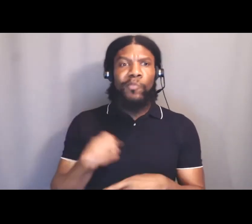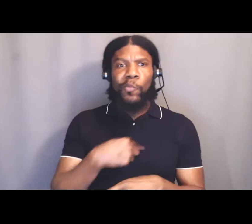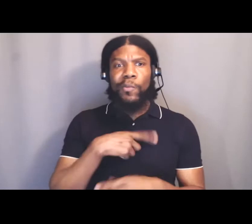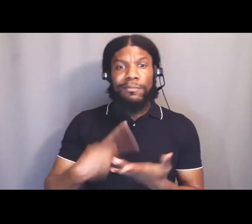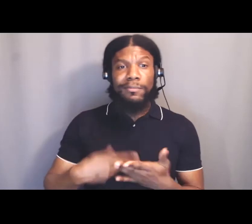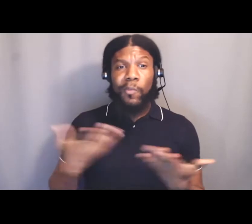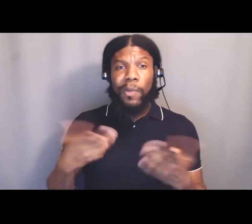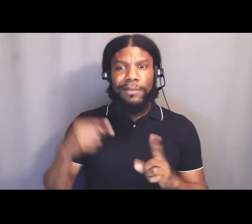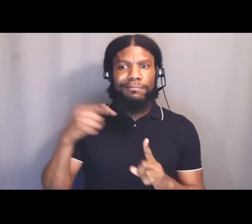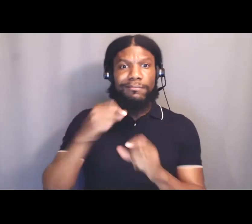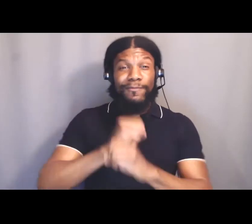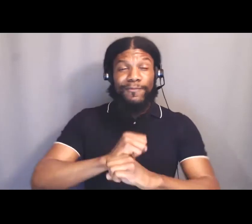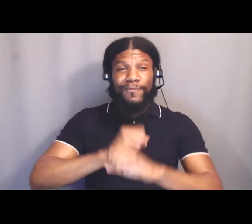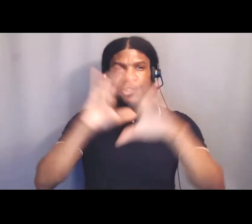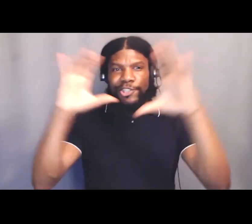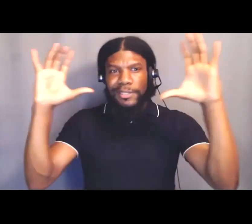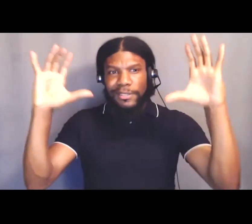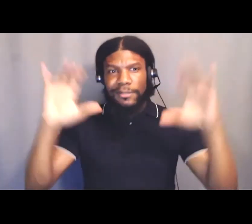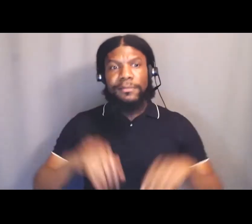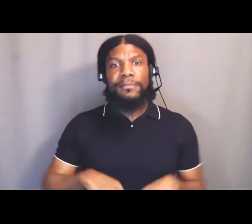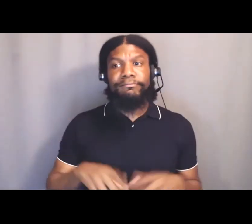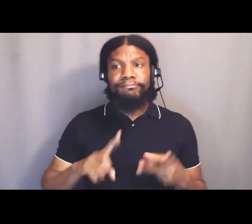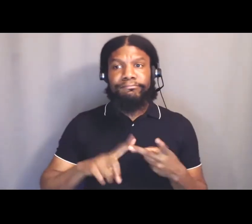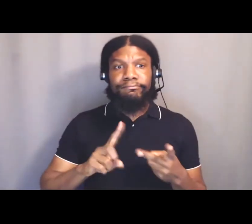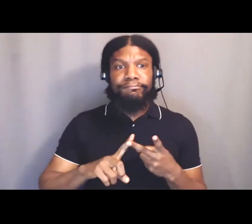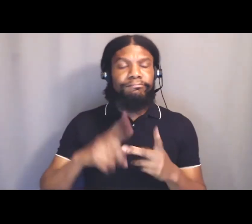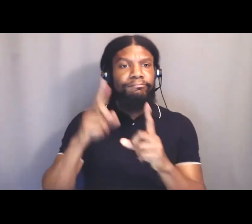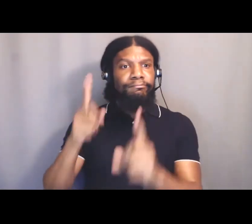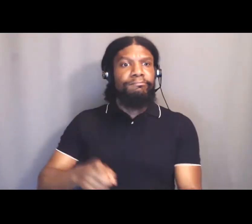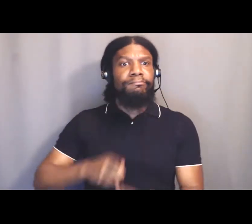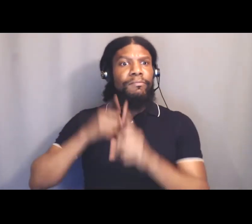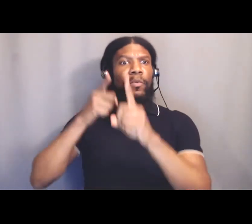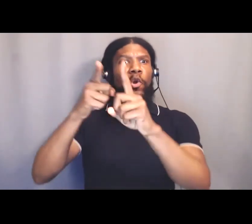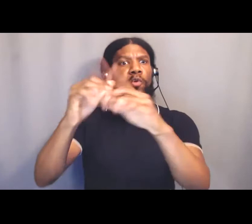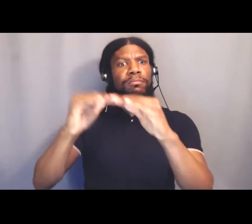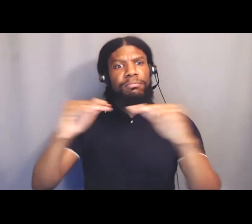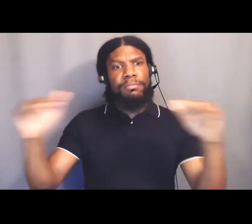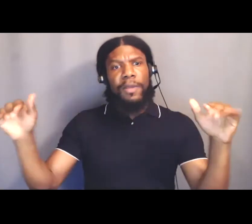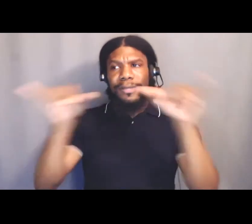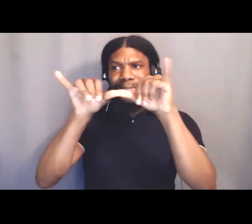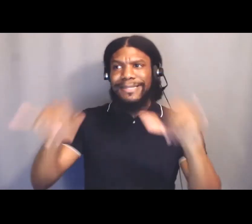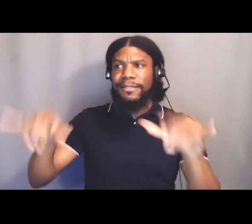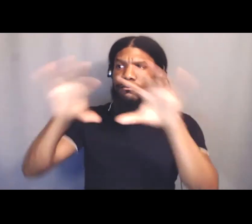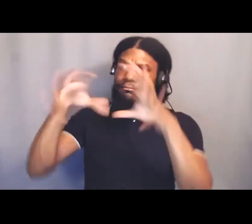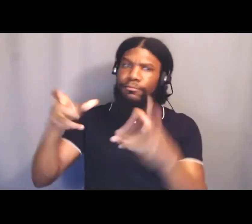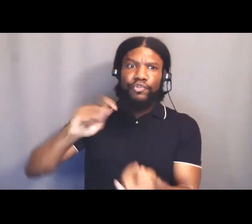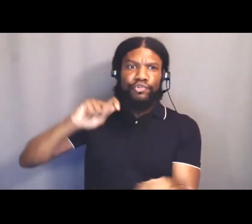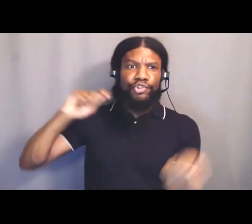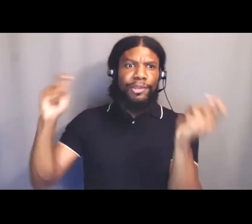We've been talking about goal level systemic change. We've been talking about objective level,